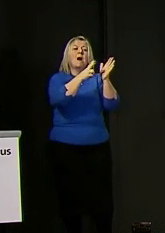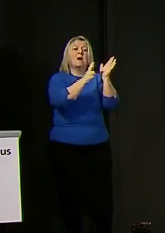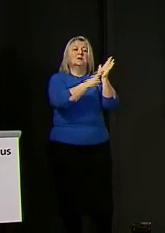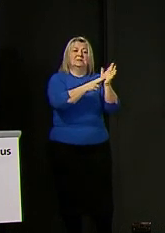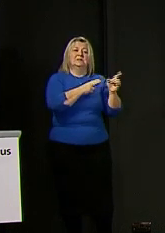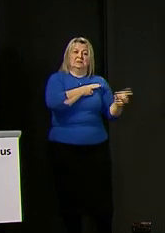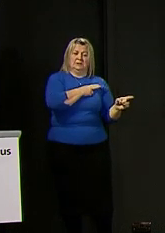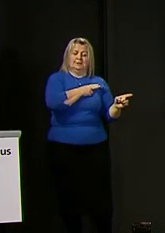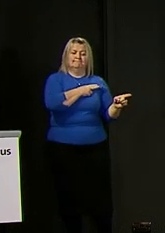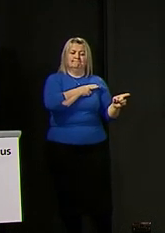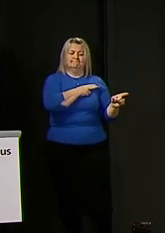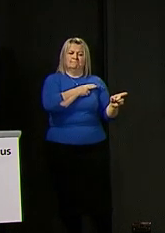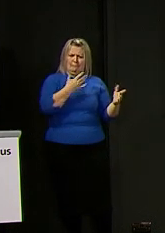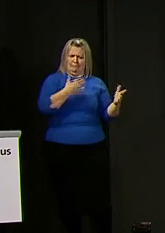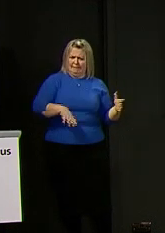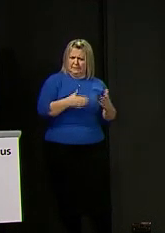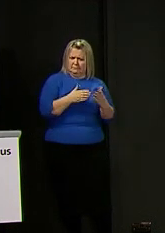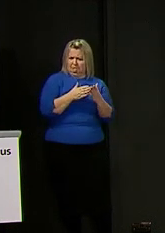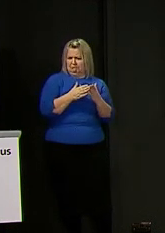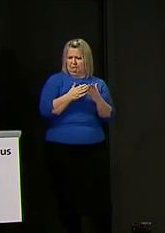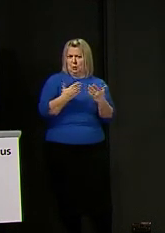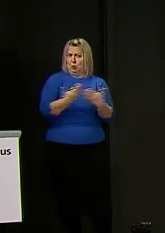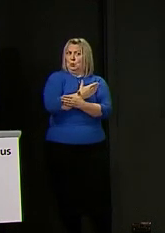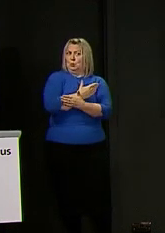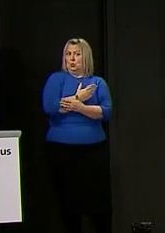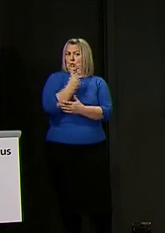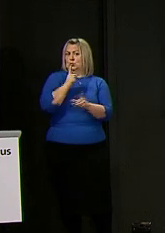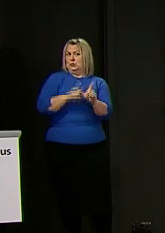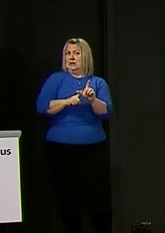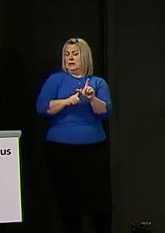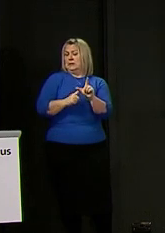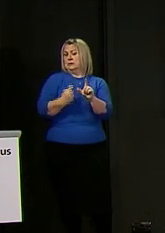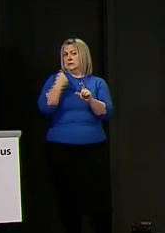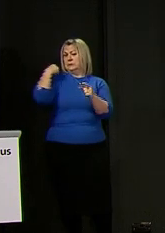only been open two years but despite the deaths we're told no residents have been